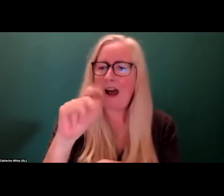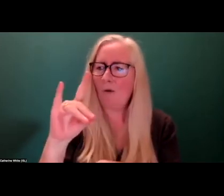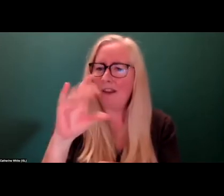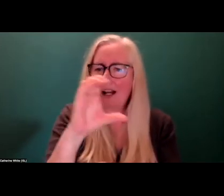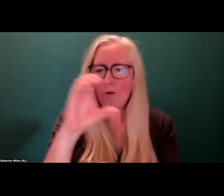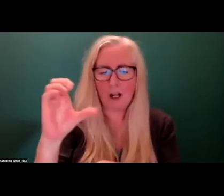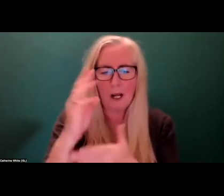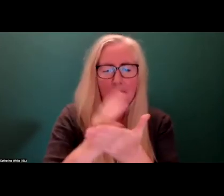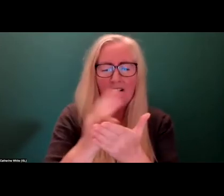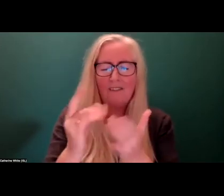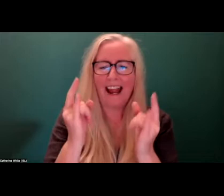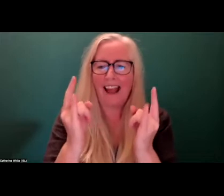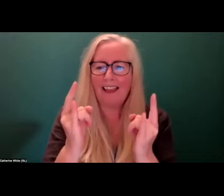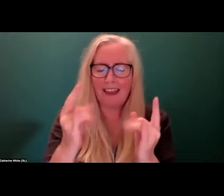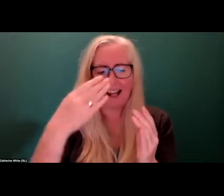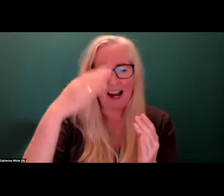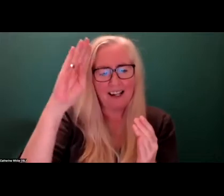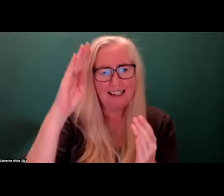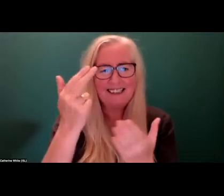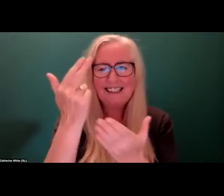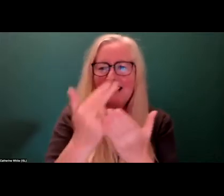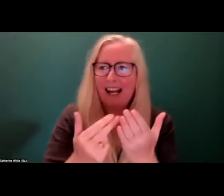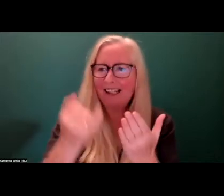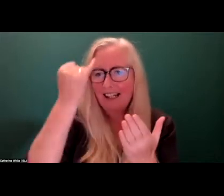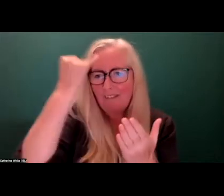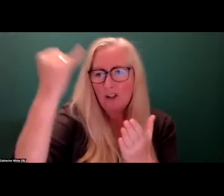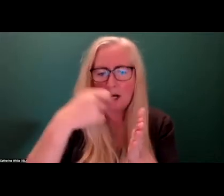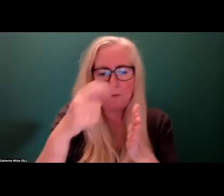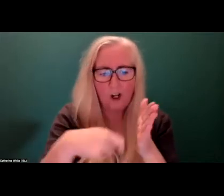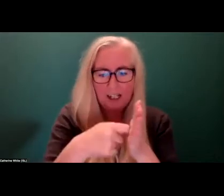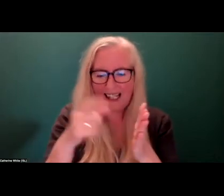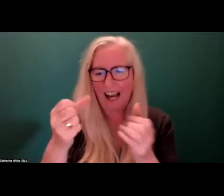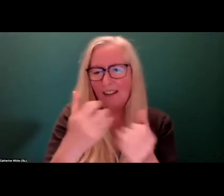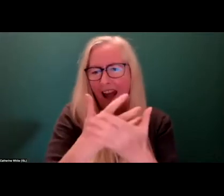Council as part of a Healthy Ireland design innovation project, where his vast